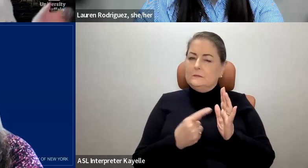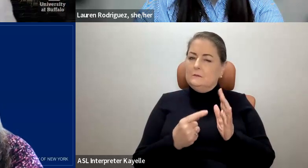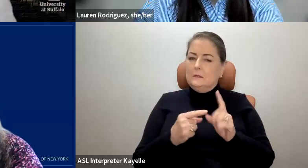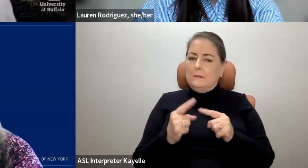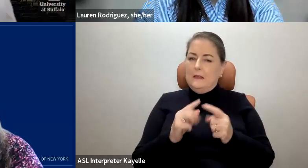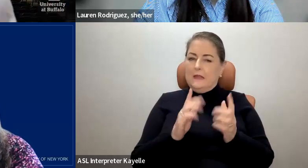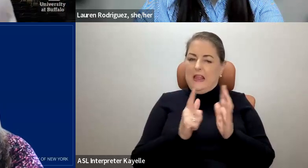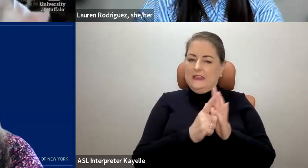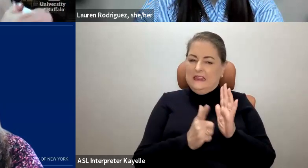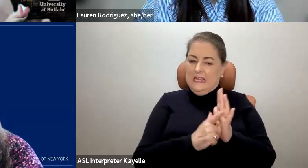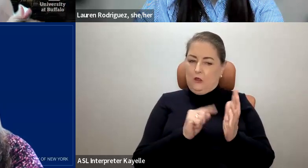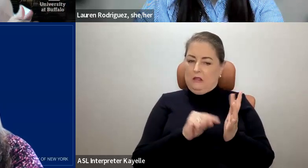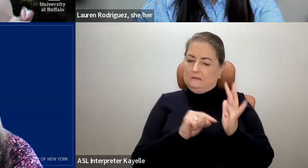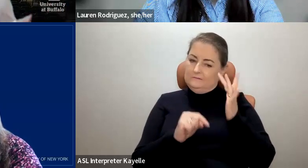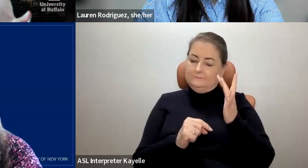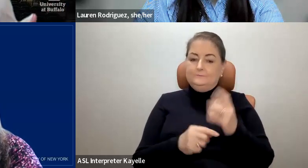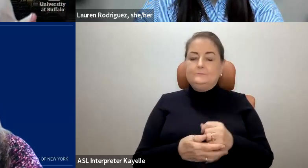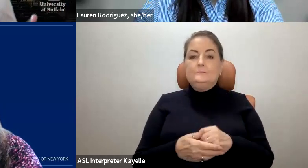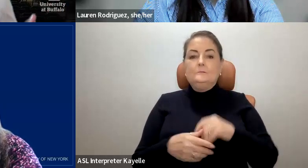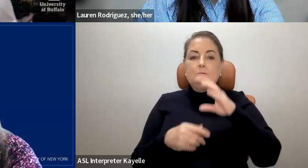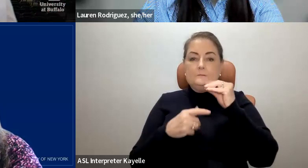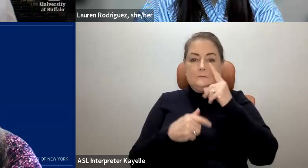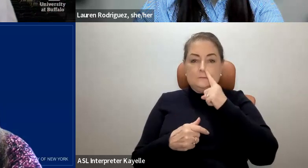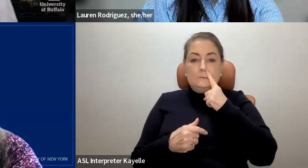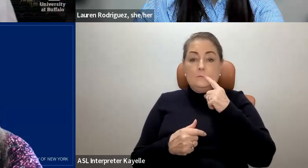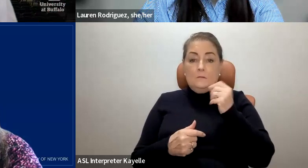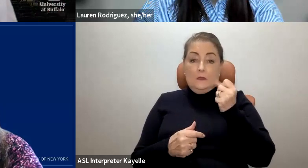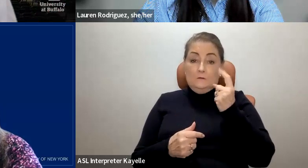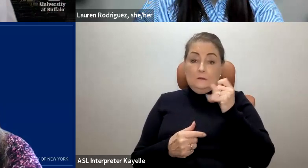piece. That being said, I think this is really important, and I